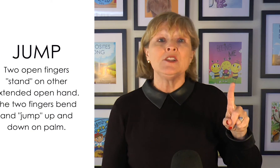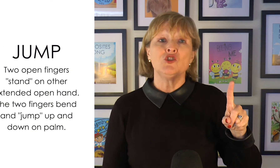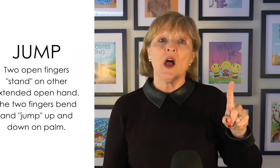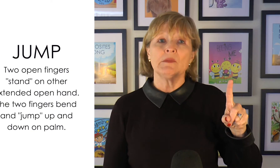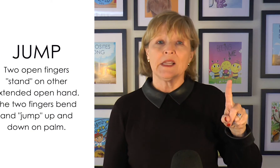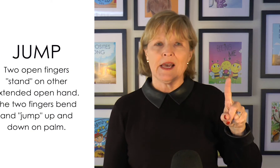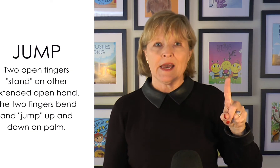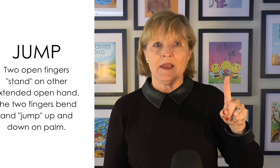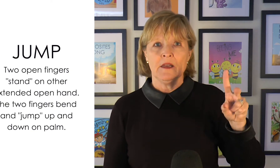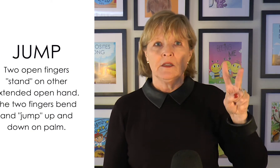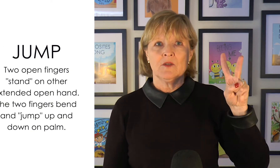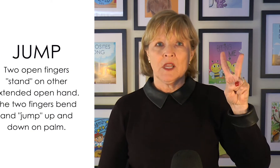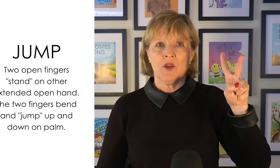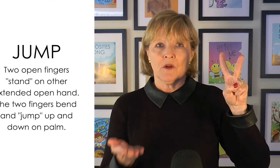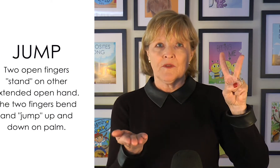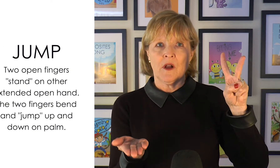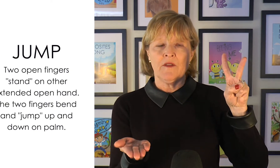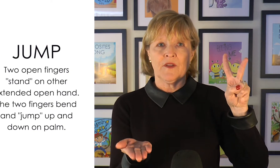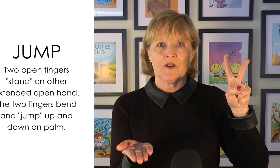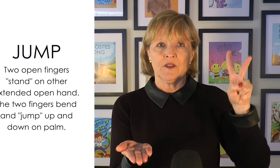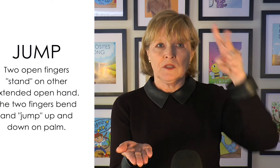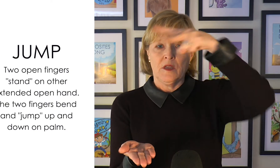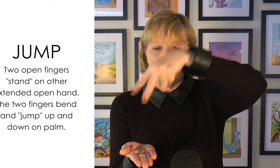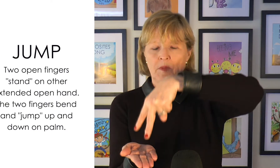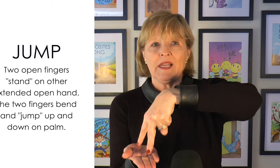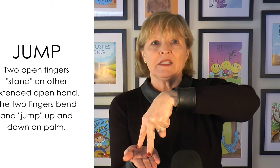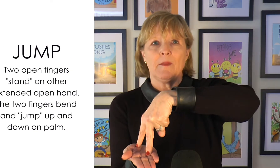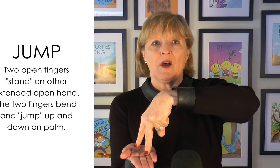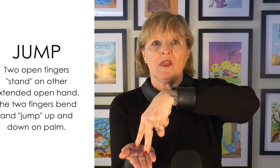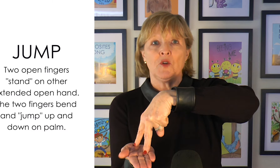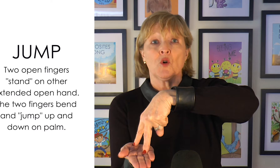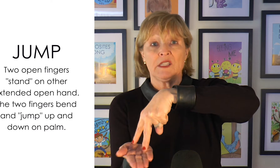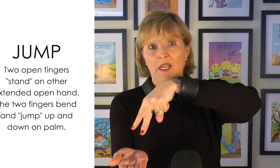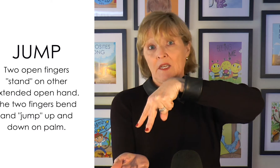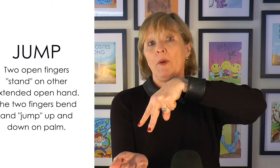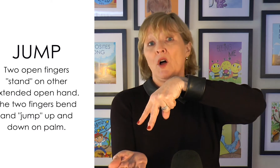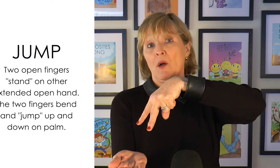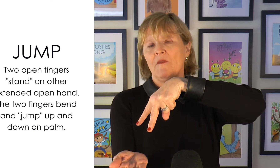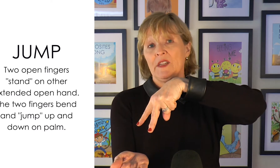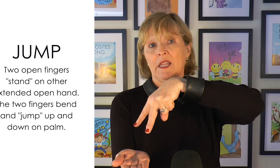"He JUMPS . . ." so take your frog fingers and place them on your extended palm facing